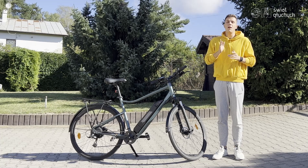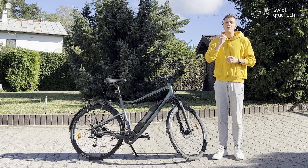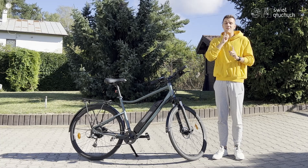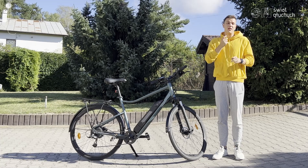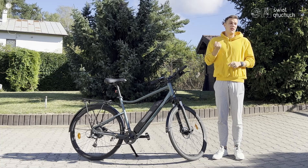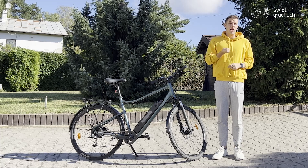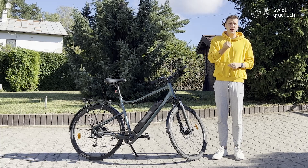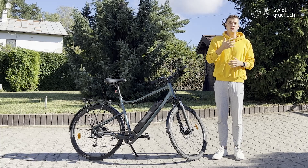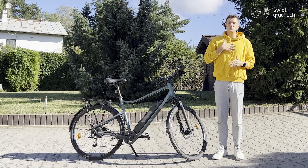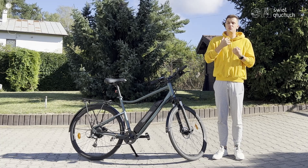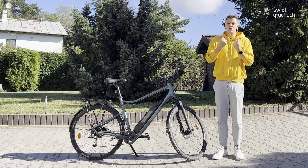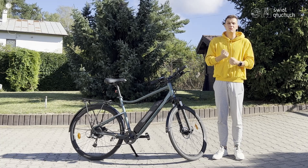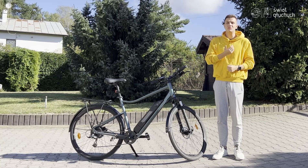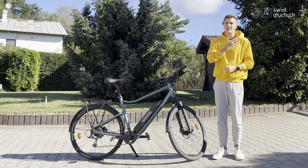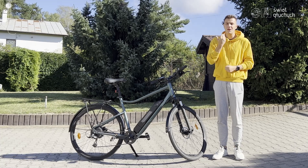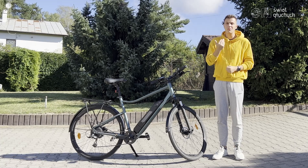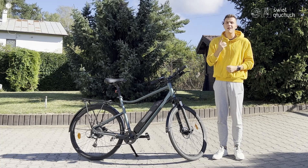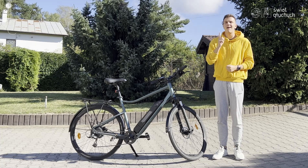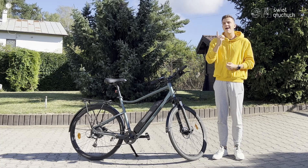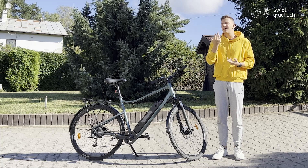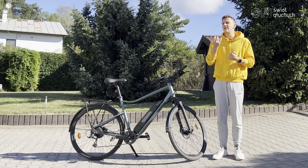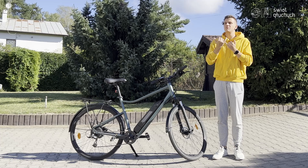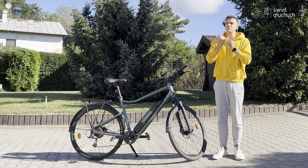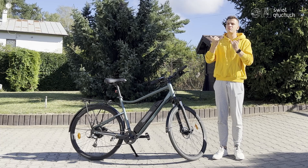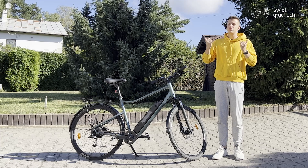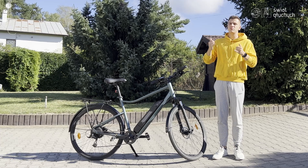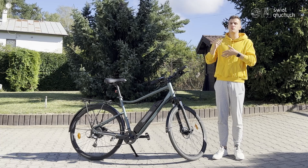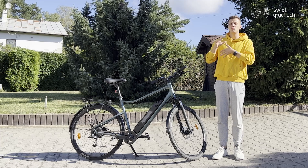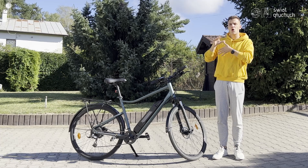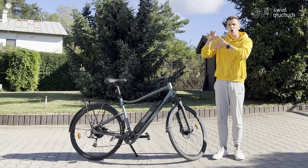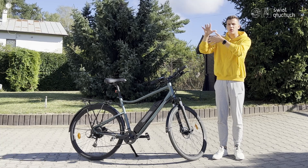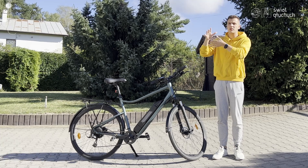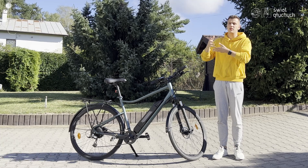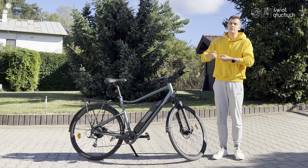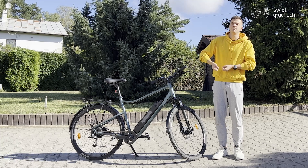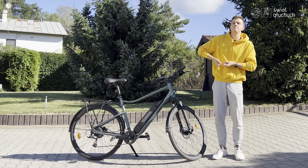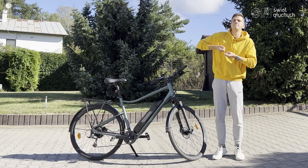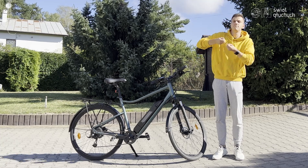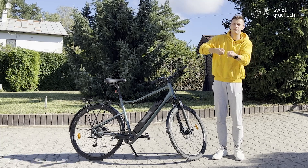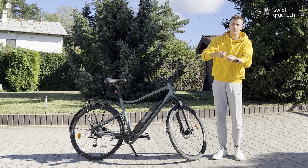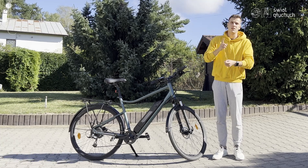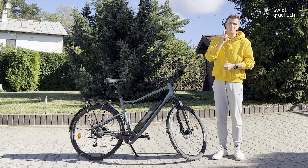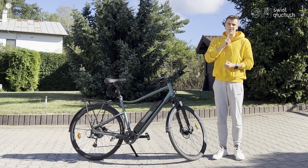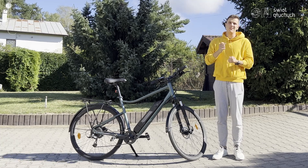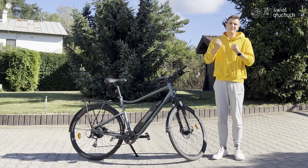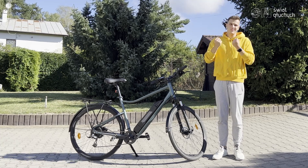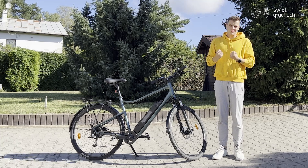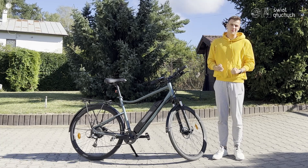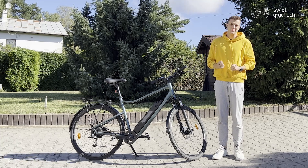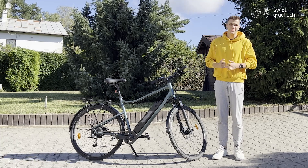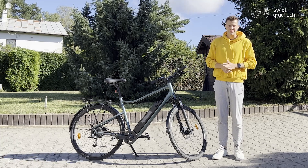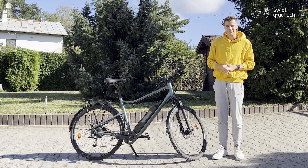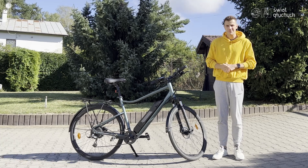We only really feel the weight when carrying the bike.